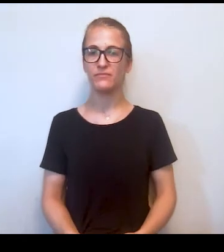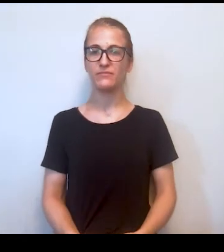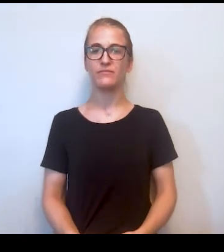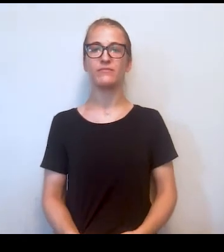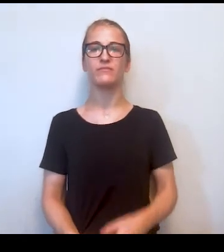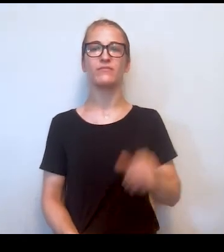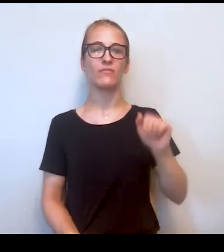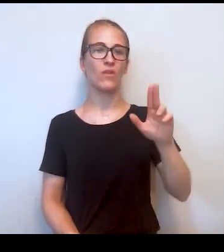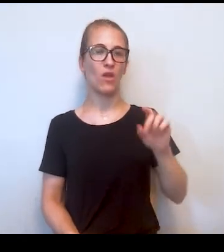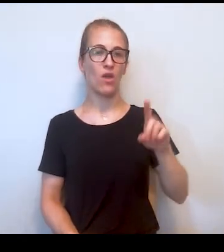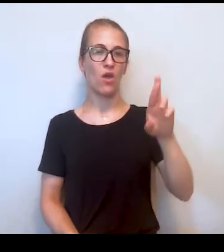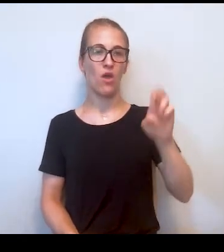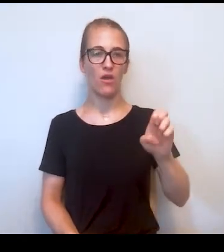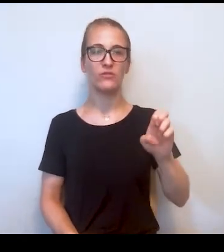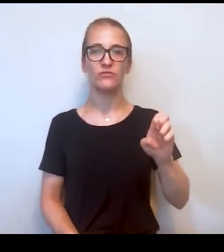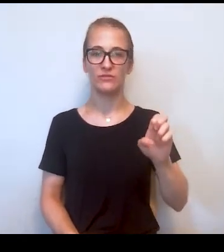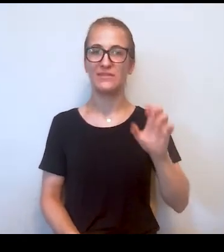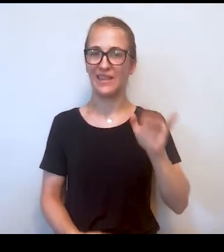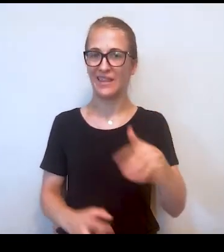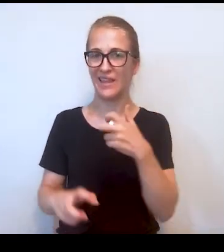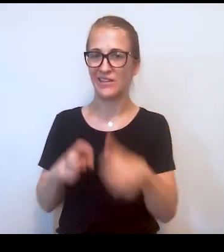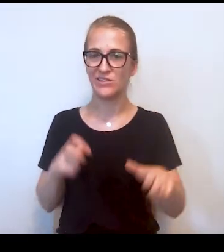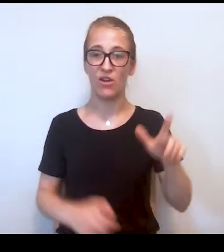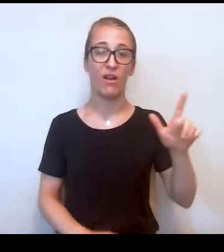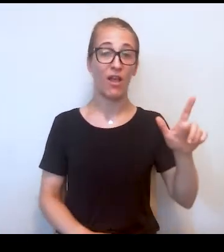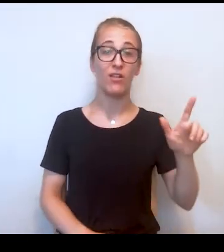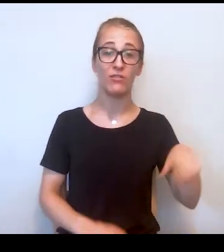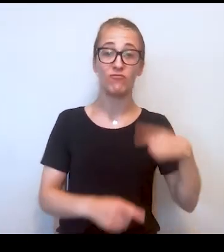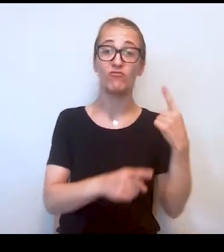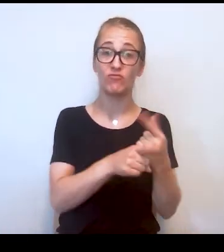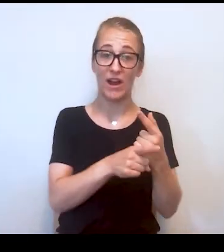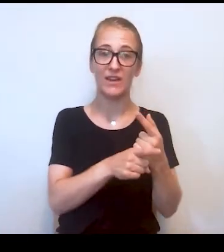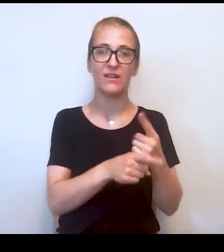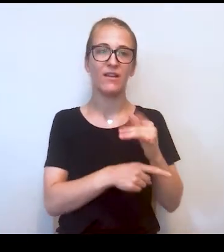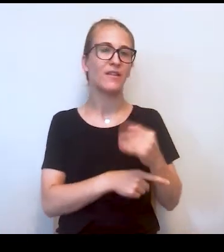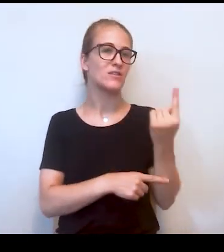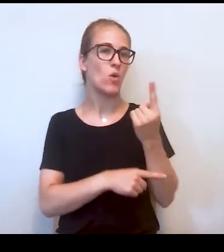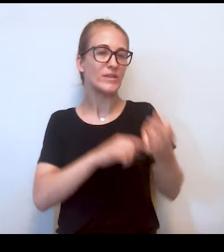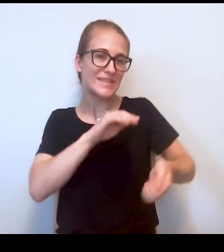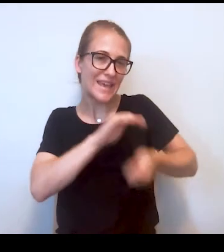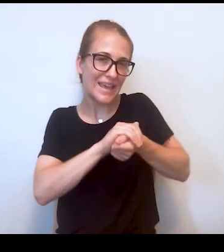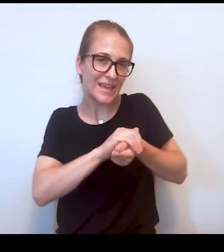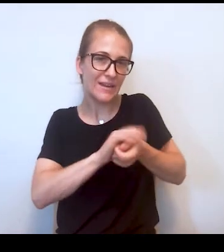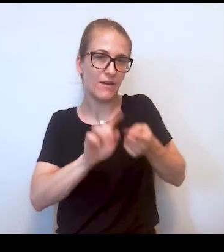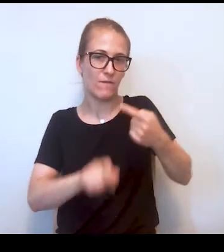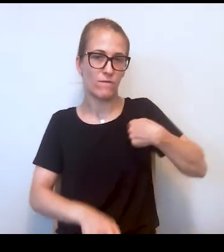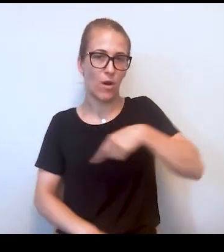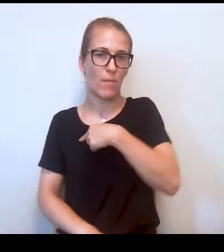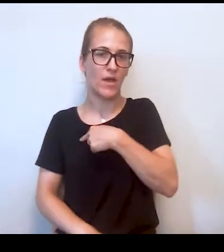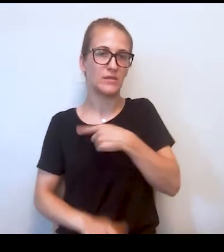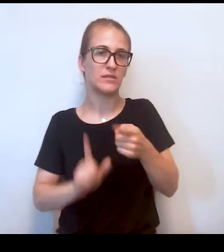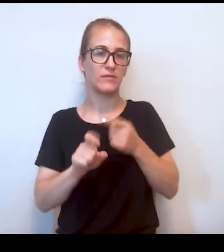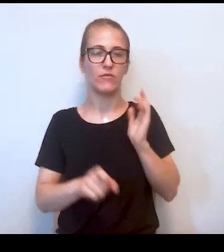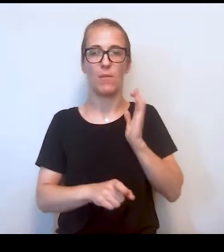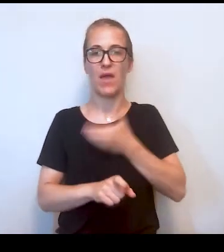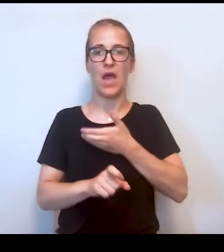from our perspective. And this is part of the problem with an entire society being built